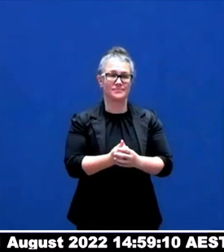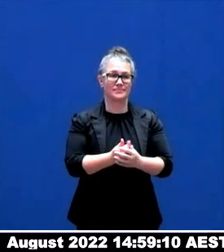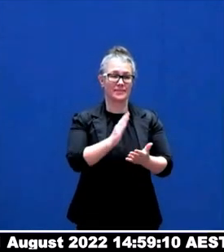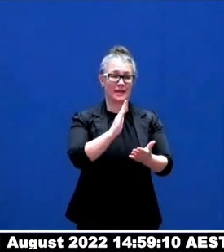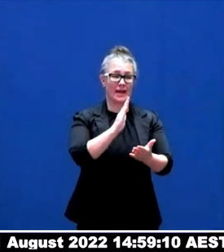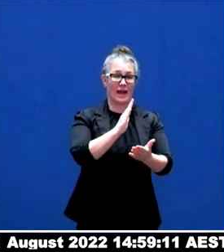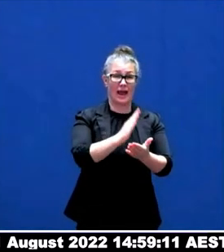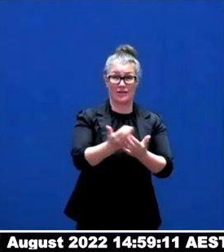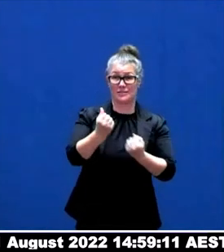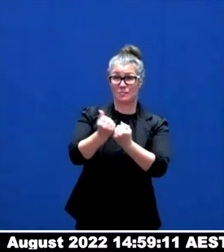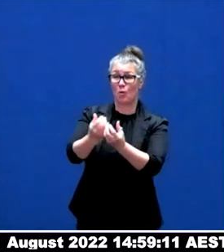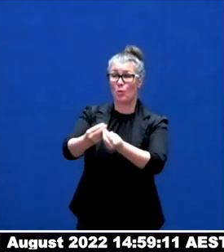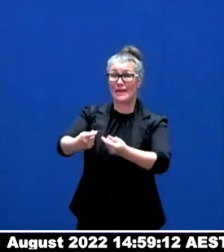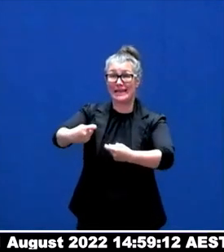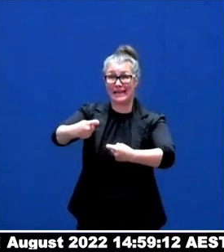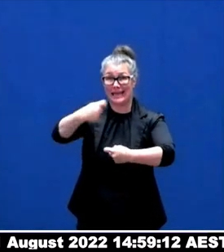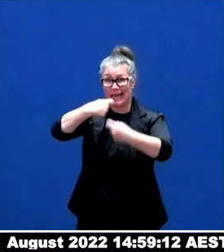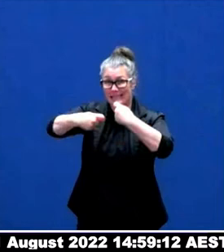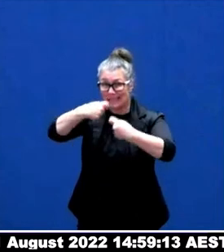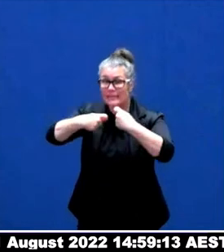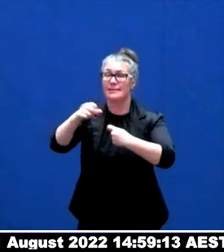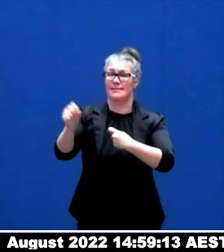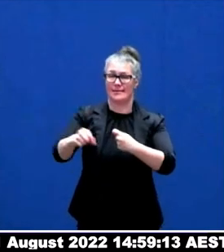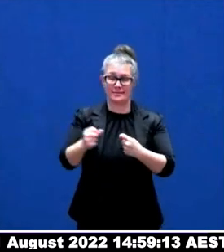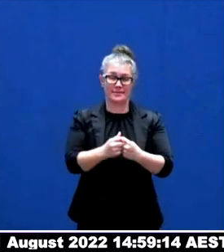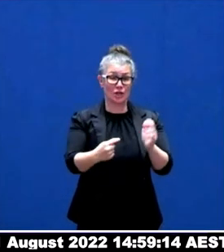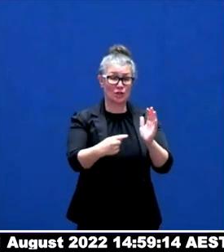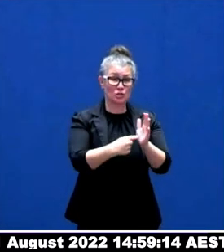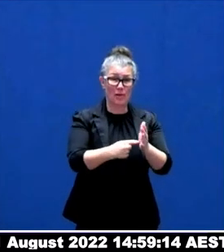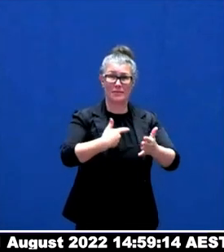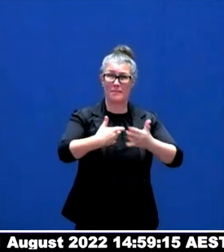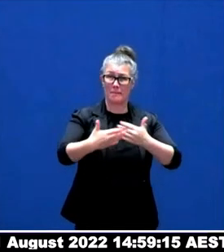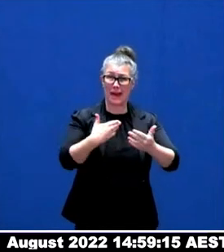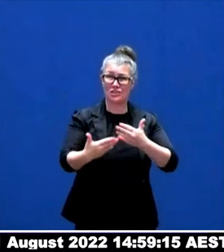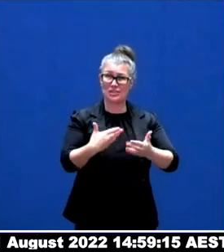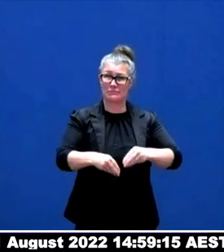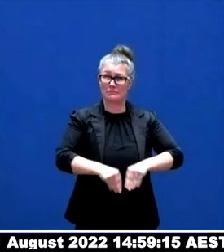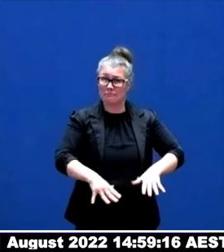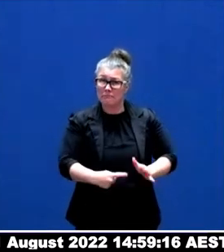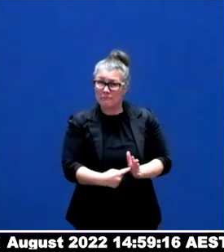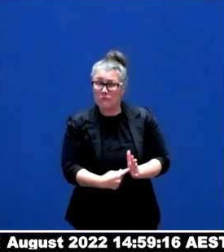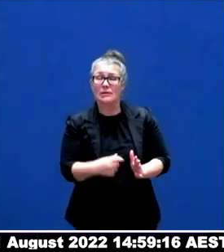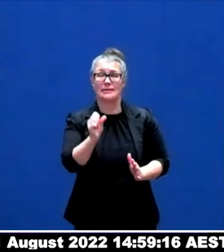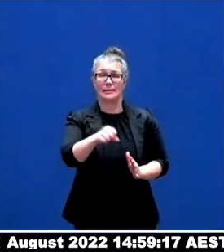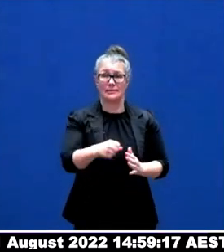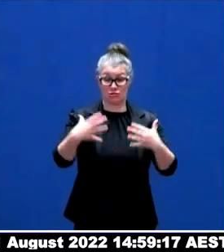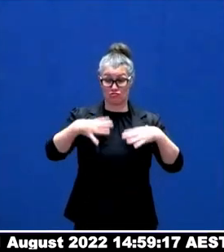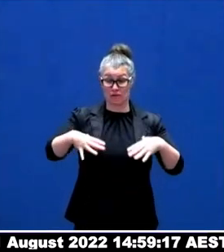Yes. MS DOWSETT: Toileting and managing incontinence. Yes. MS DOWSETT: Dressing? Yes. MS DOWSETT: Managing medication?